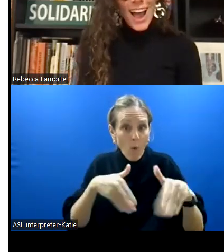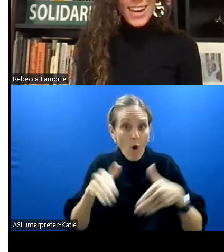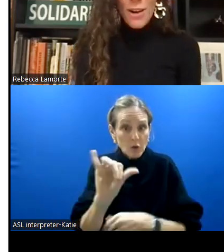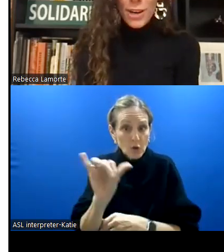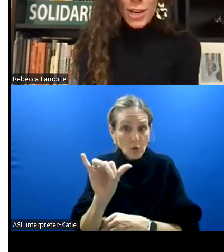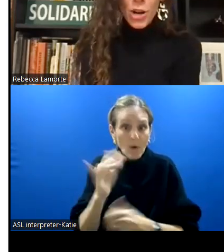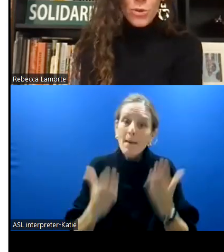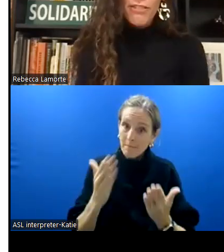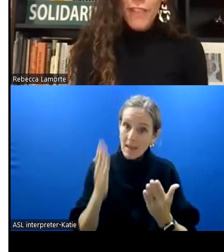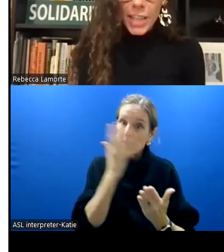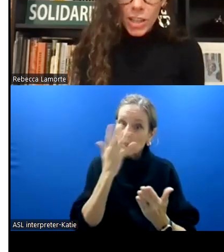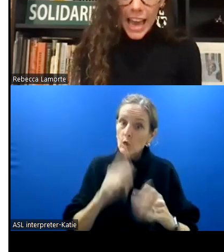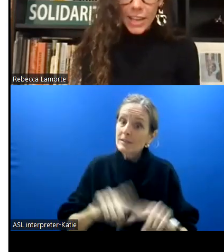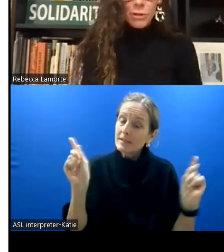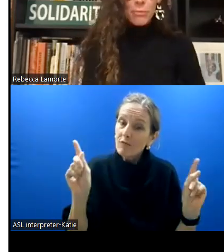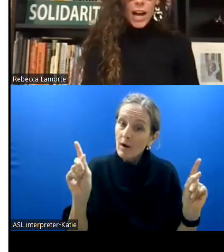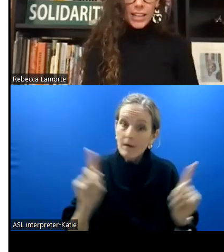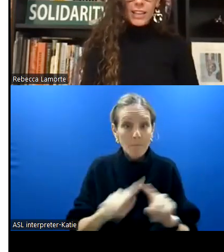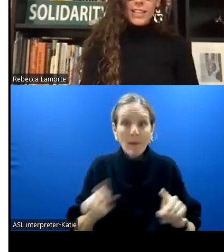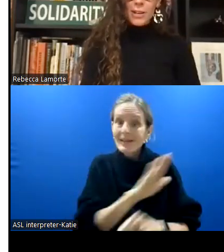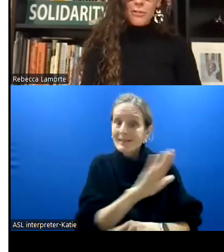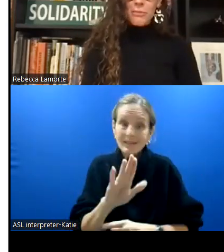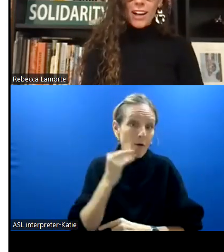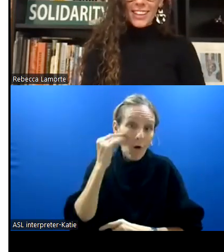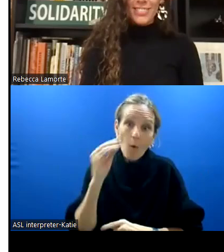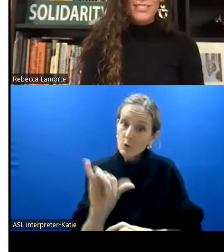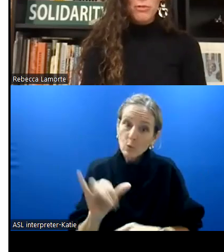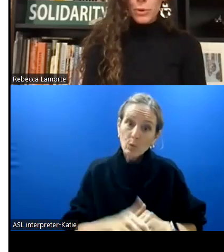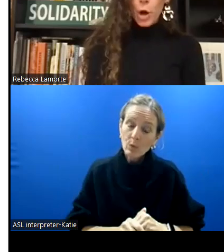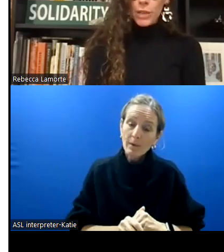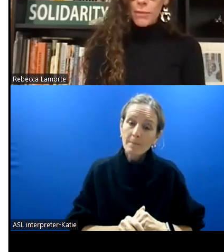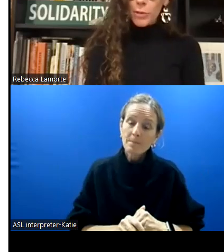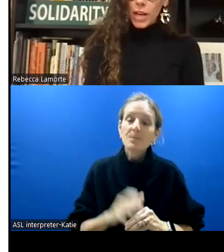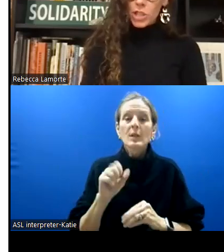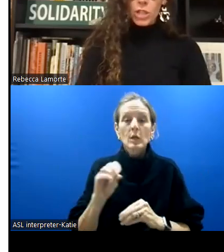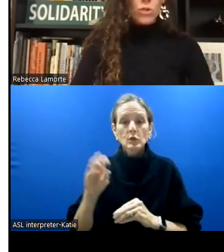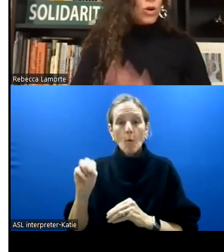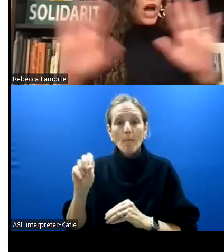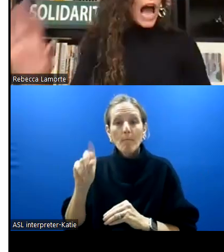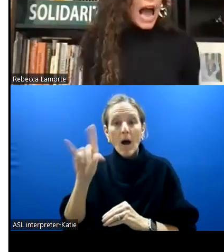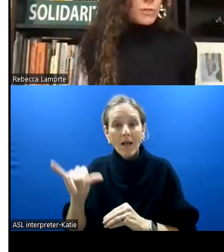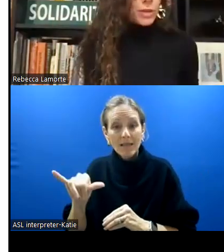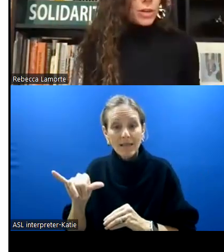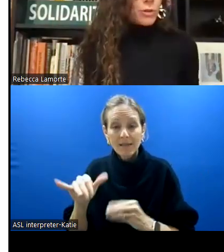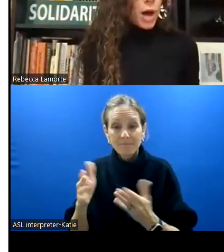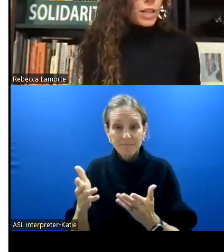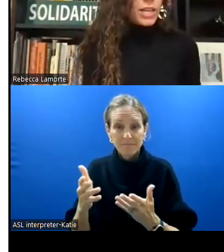And now we're gonna go to our final hand from Molly. Let's hear from Molly before we open it up for questions. So after we hear from Molly,